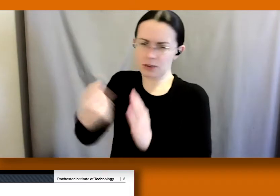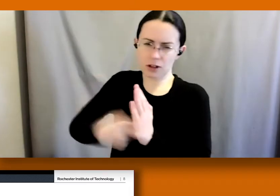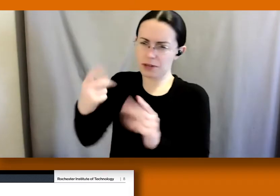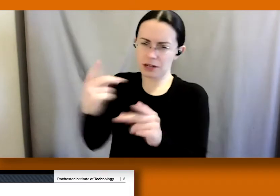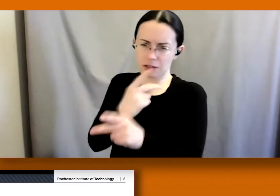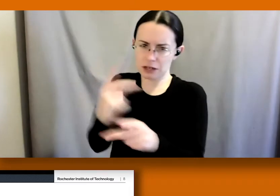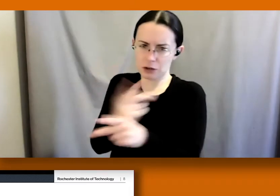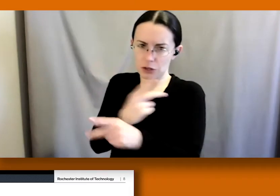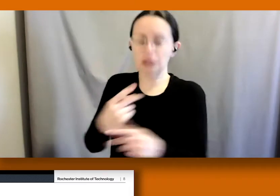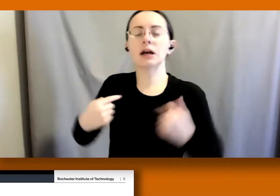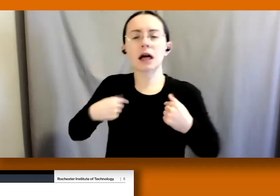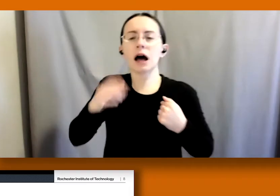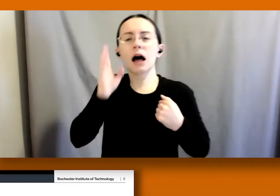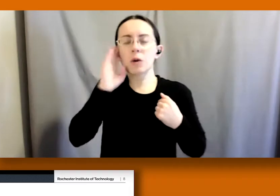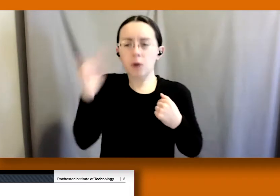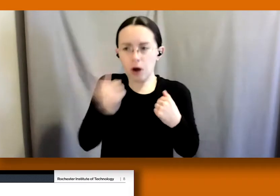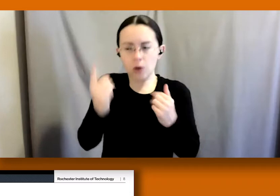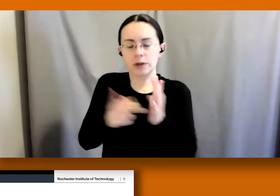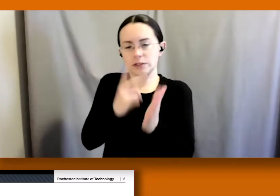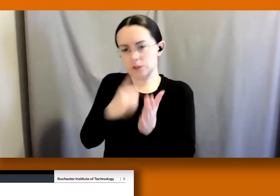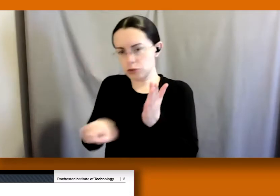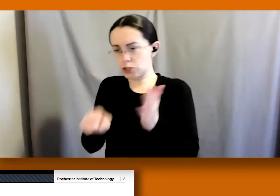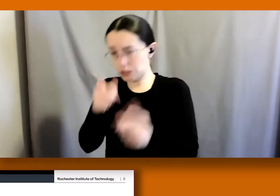and make sure it's up to date on the rates.